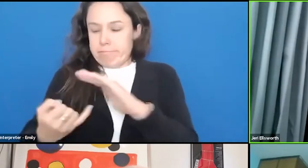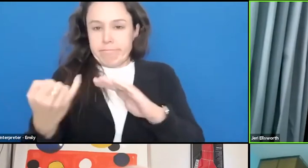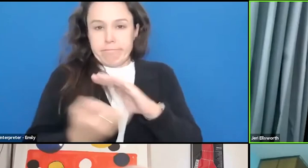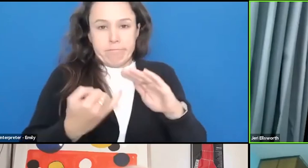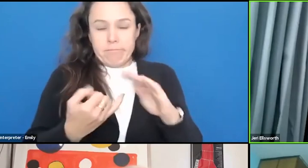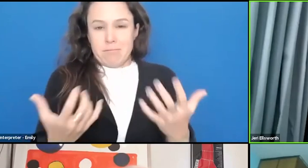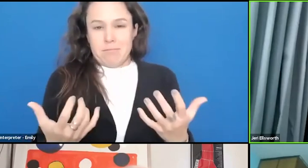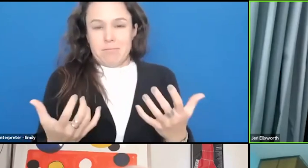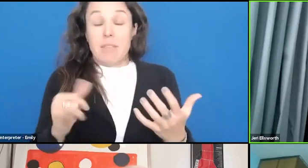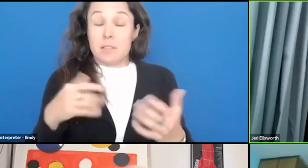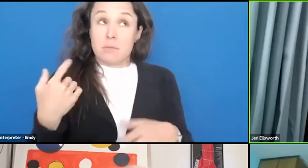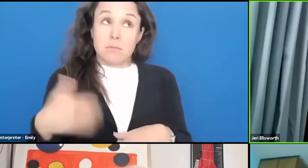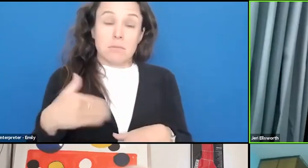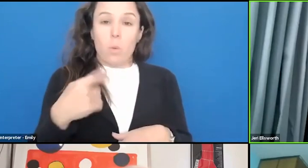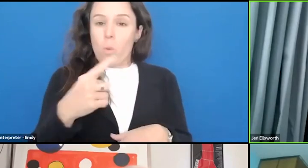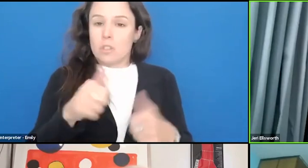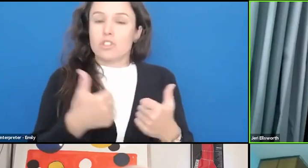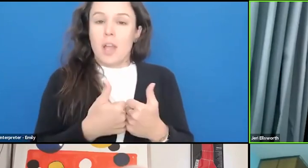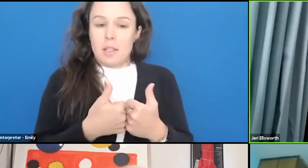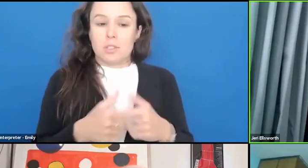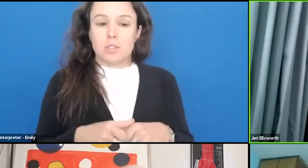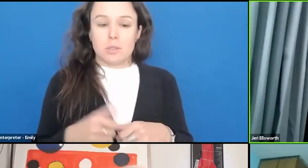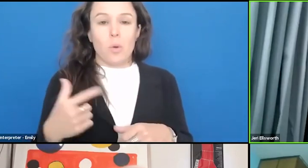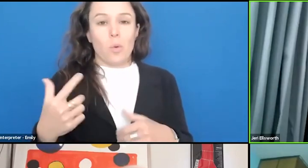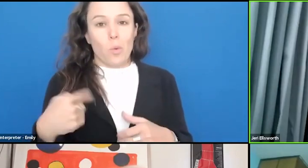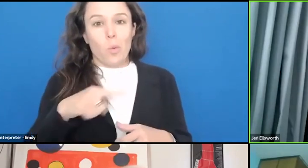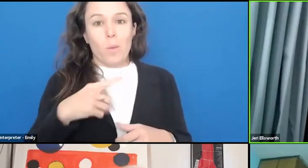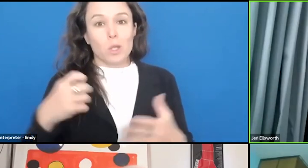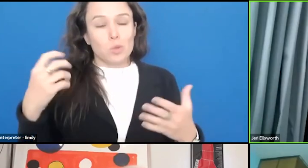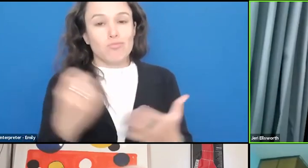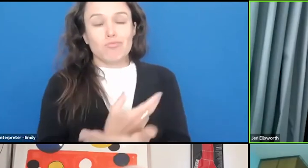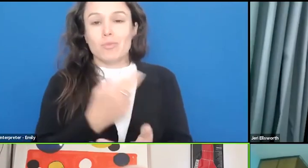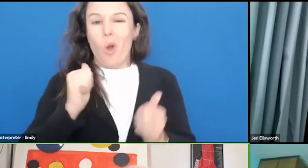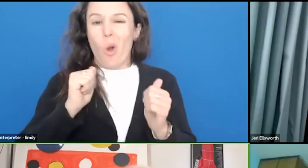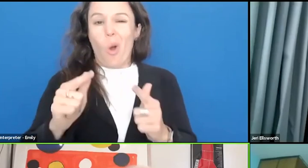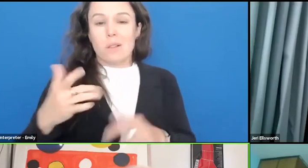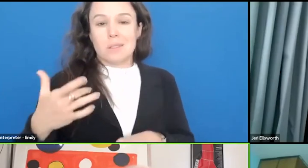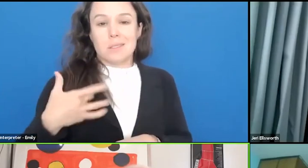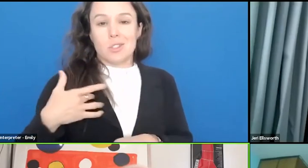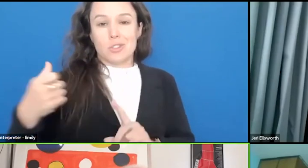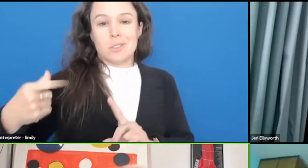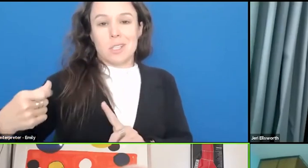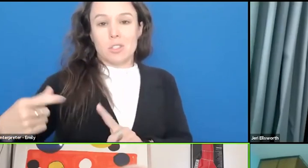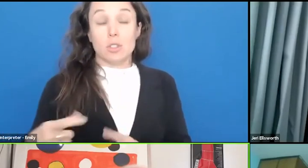that's going to be a challenge going forward so we can actually utilize all these sensors out there. And when you do get them all together how